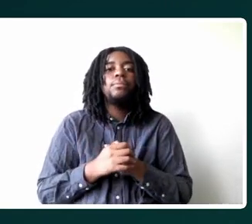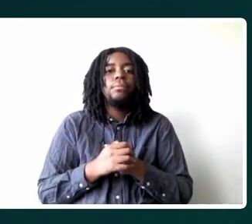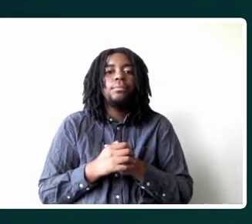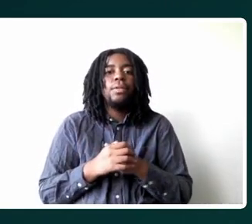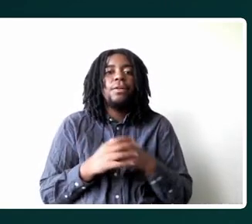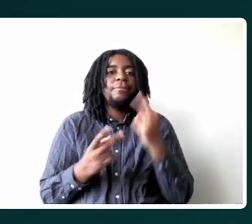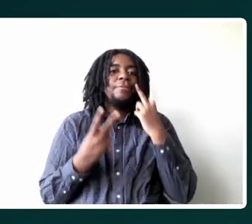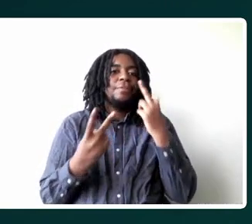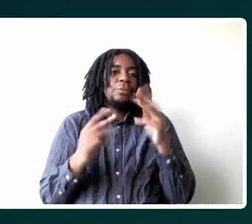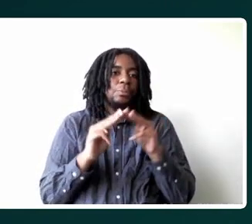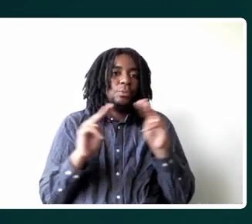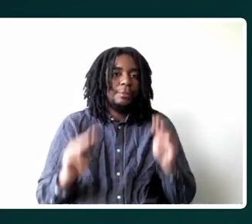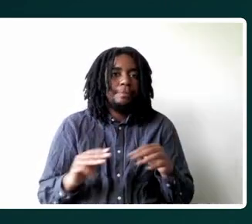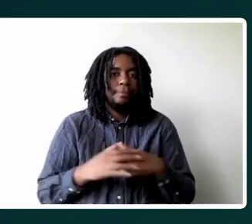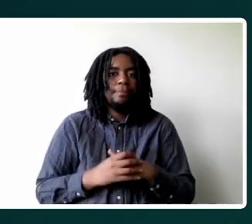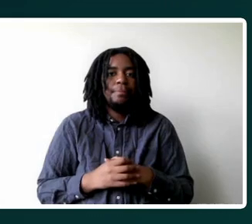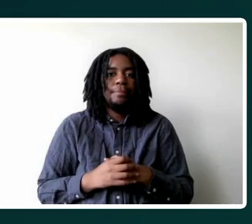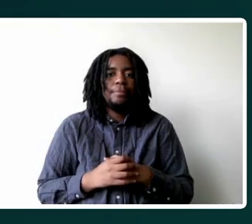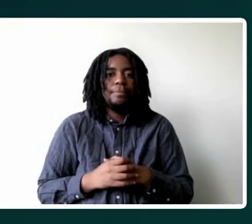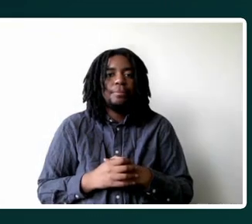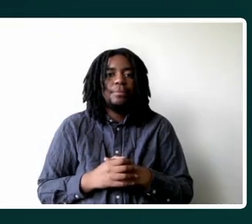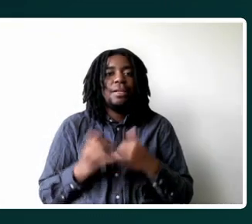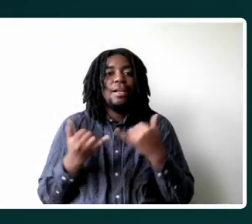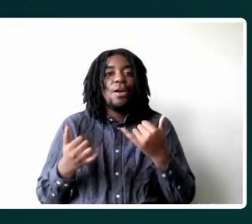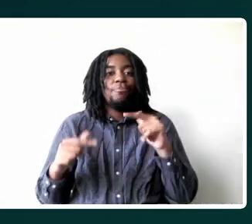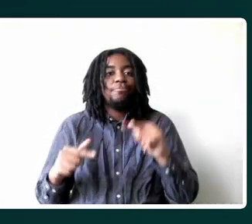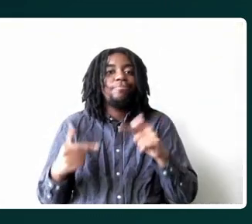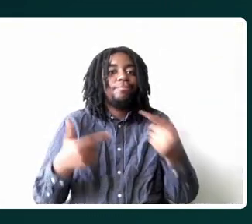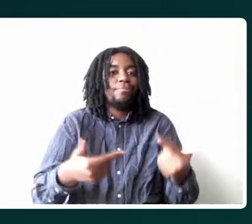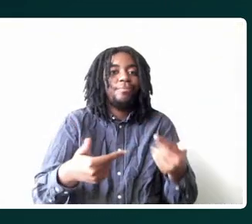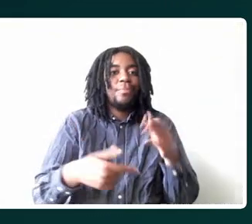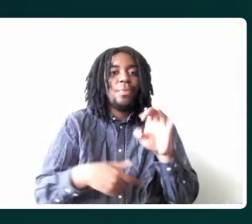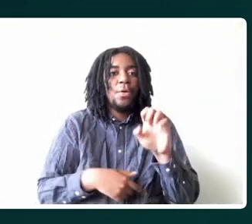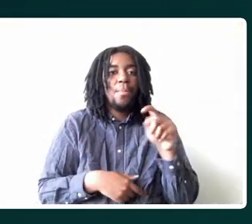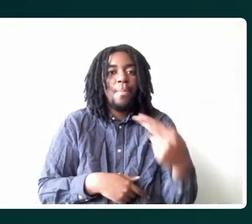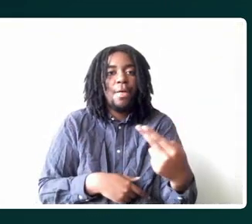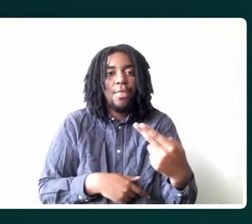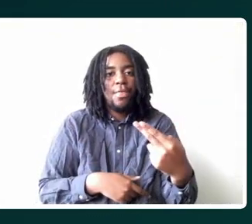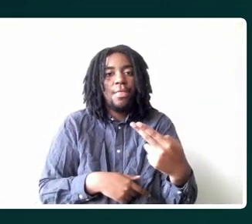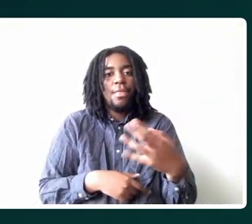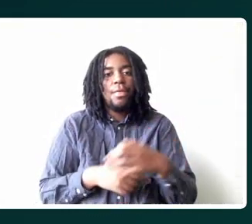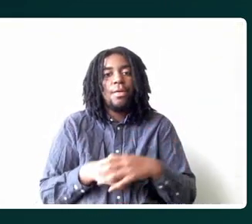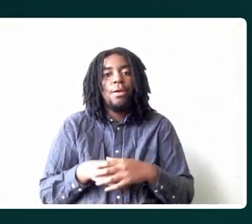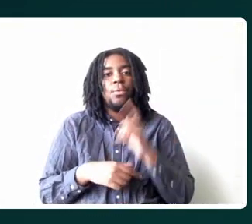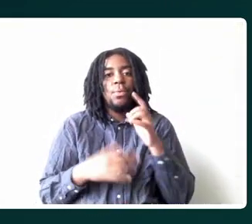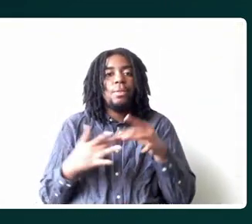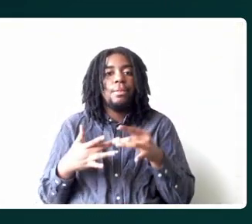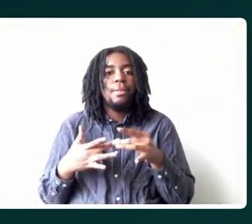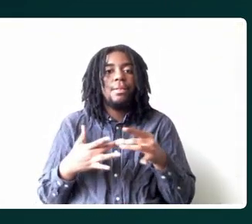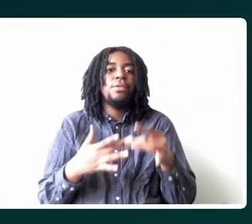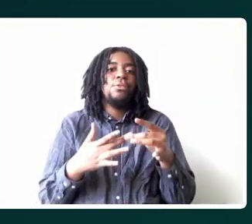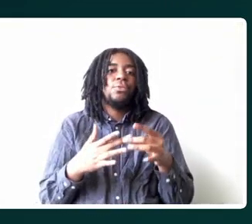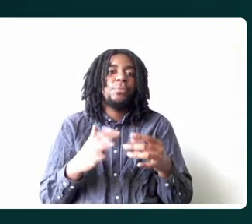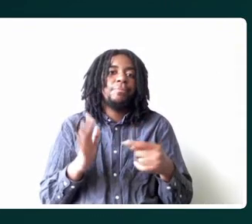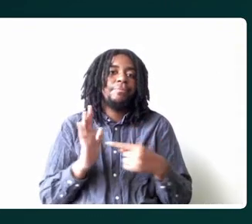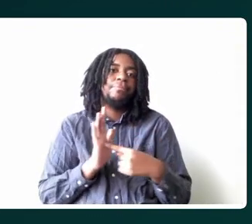Now we'll pass the next section to Beth, who will lead you in a sample workshop activity.